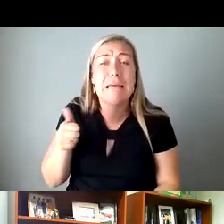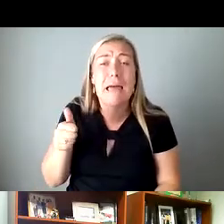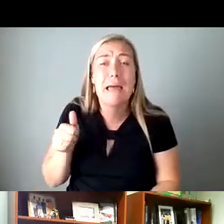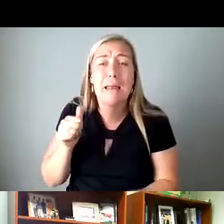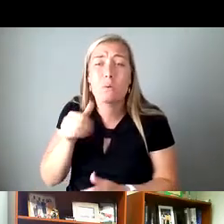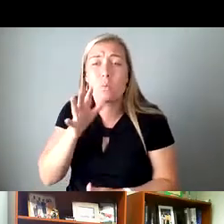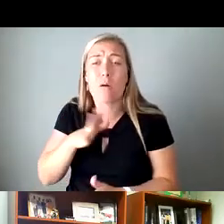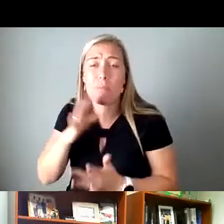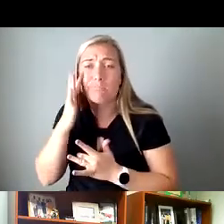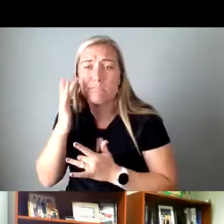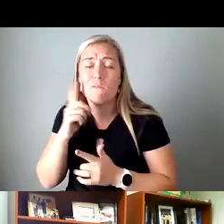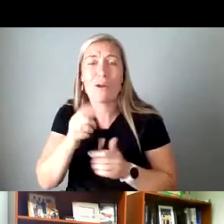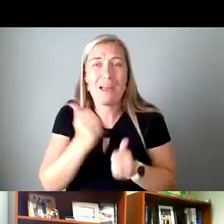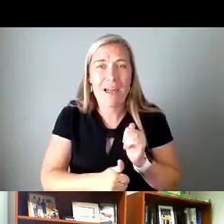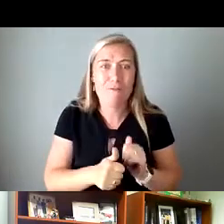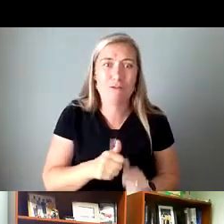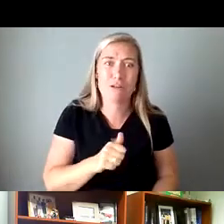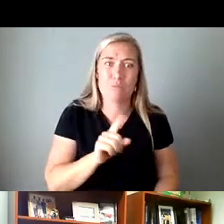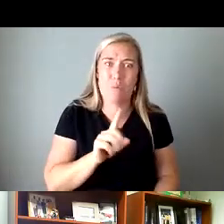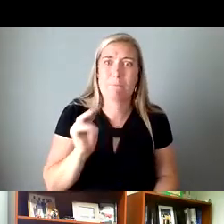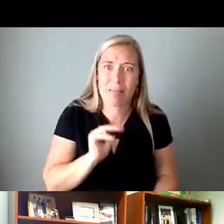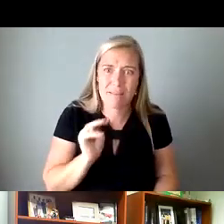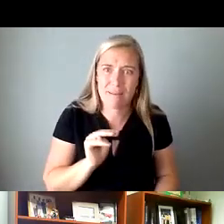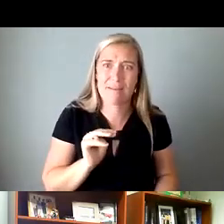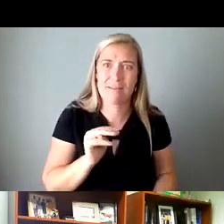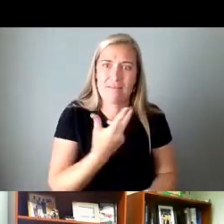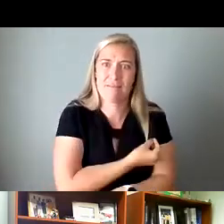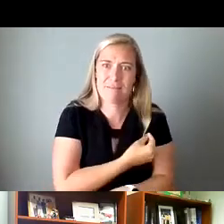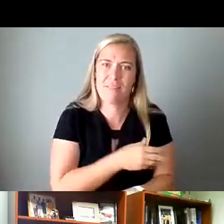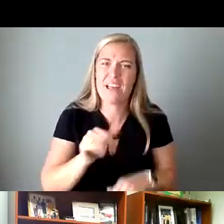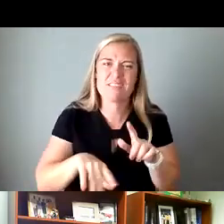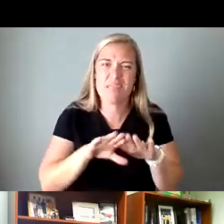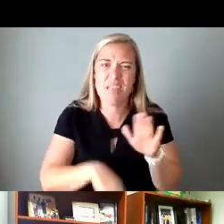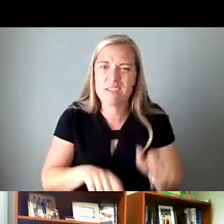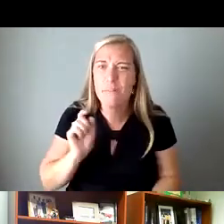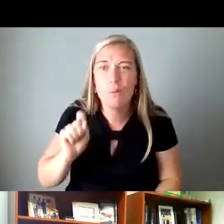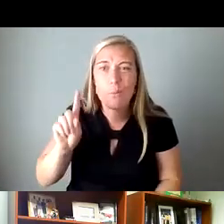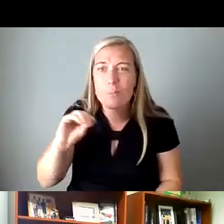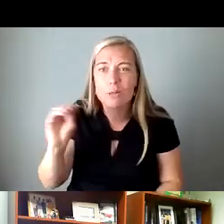given. That's less than one percent. That's less than point one percent. In fact makes this